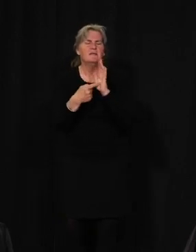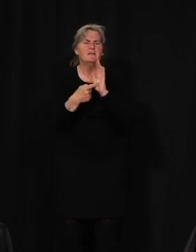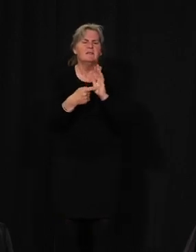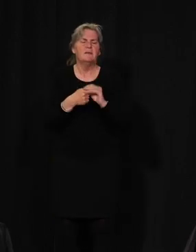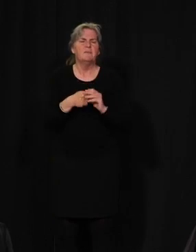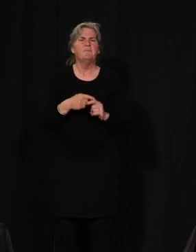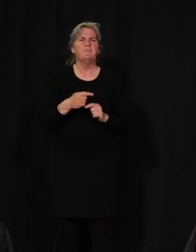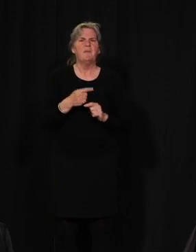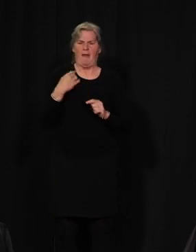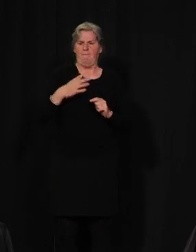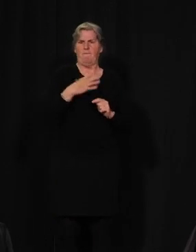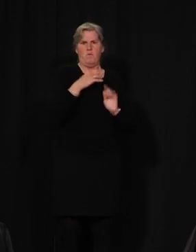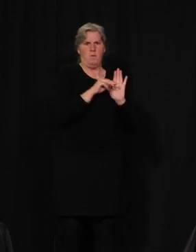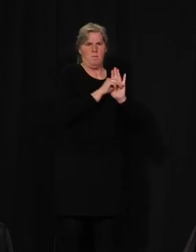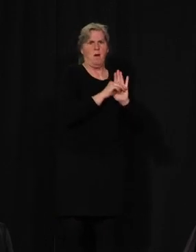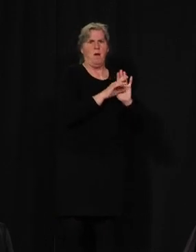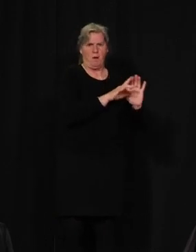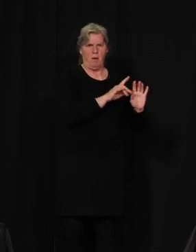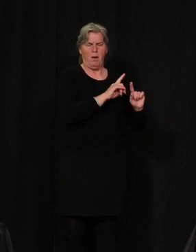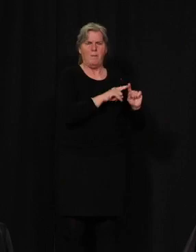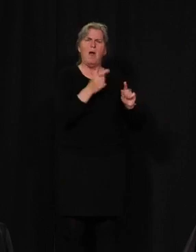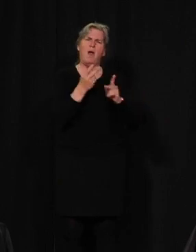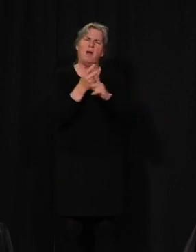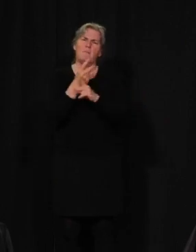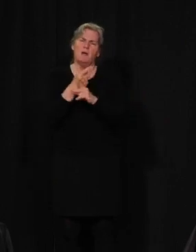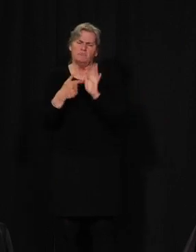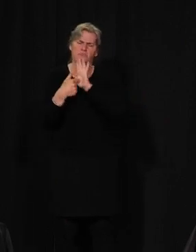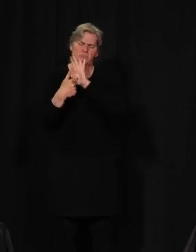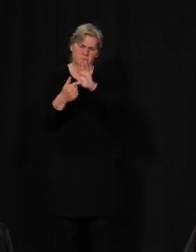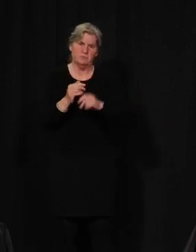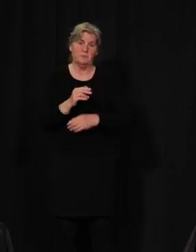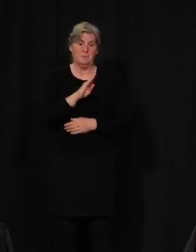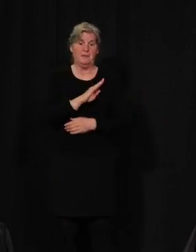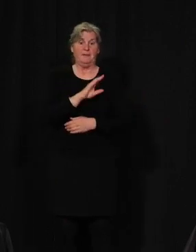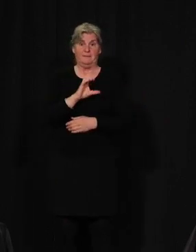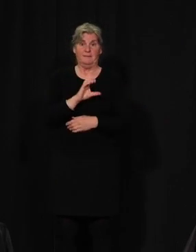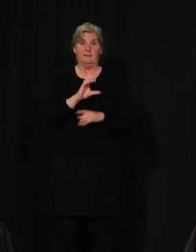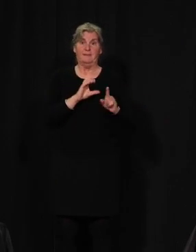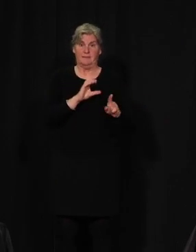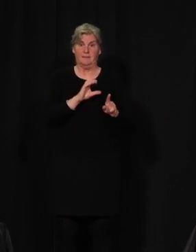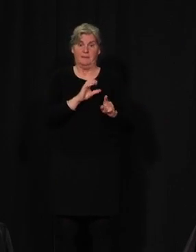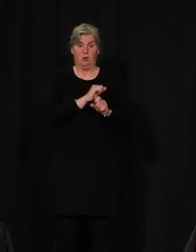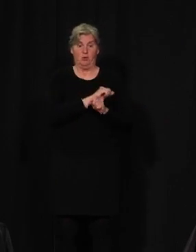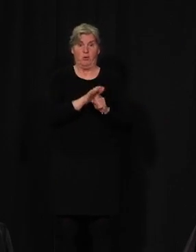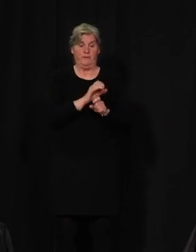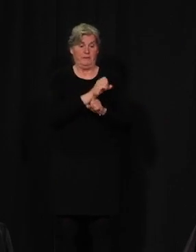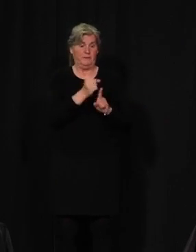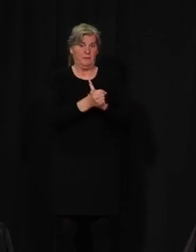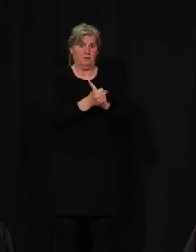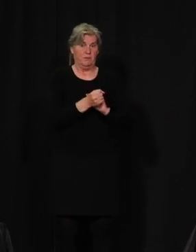modelling, to get an idea. At BC's current point in the epidemic, there are about 200